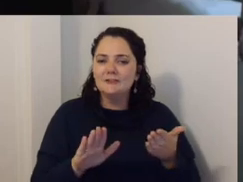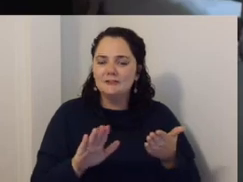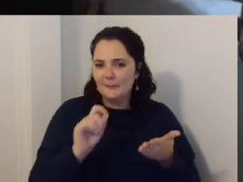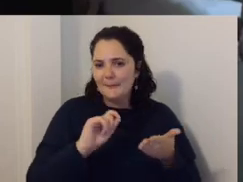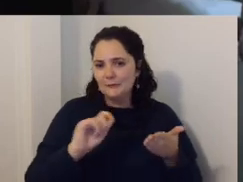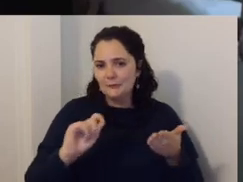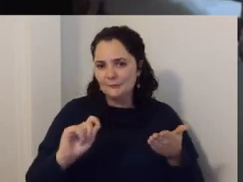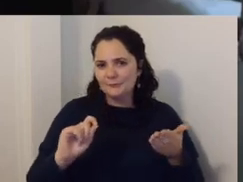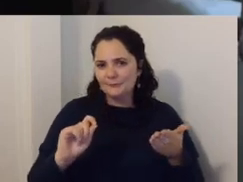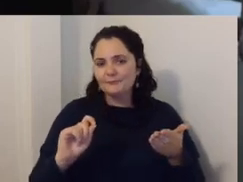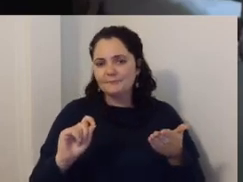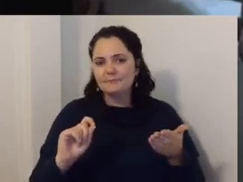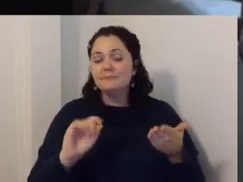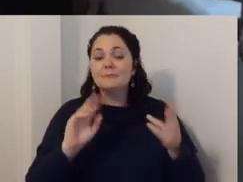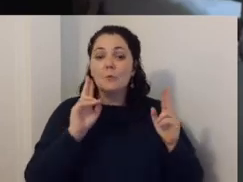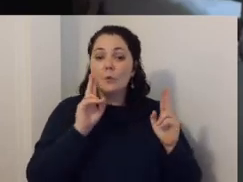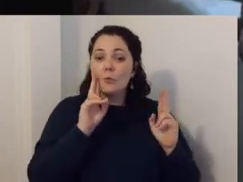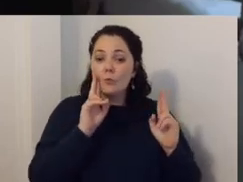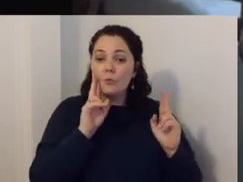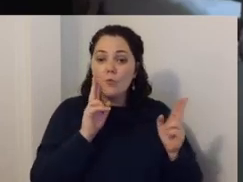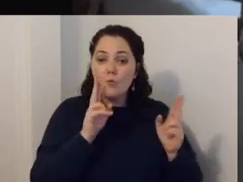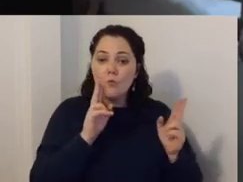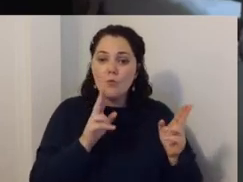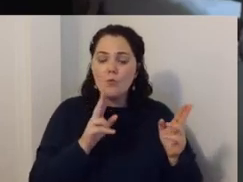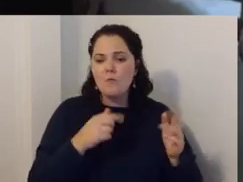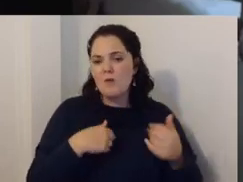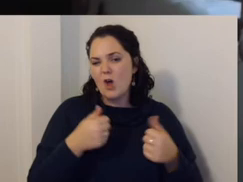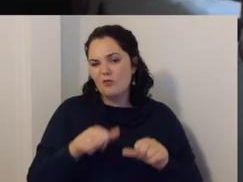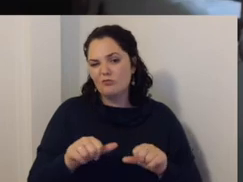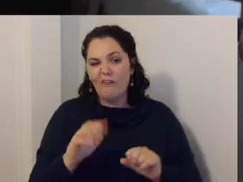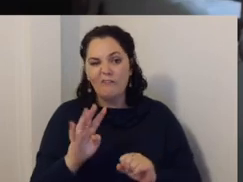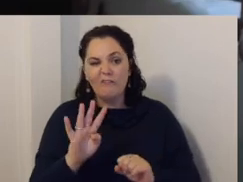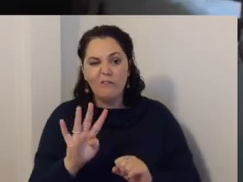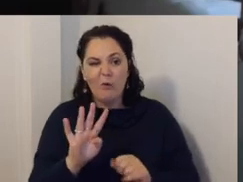pencil normally if I were doing this I probably would have used a 4H pencil, something even